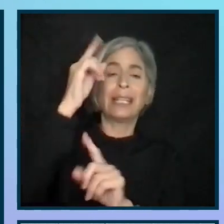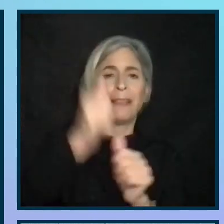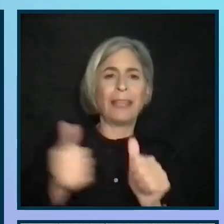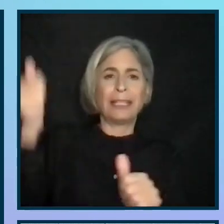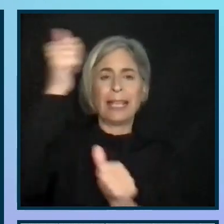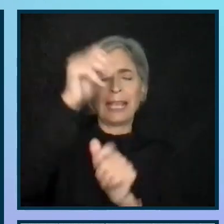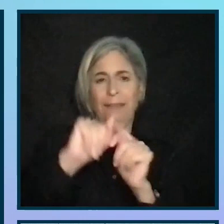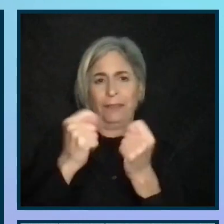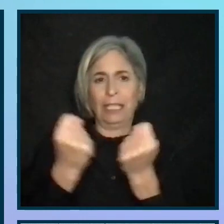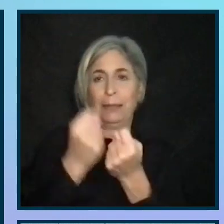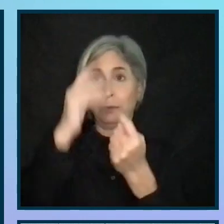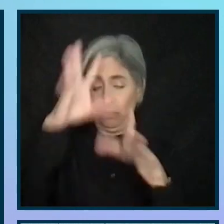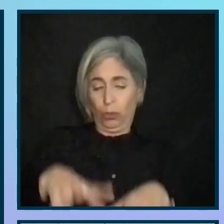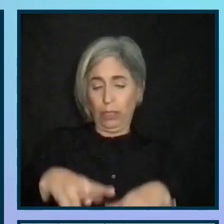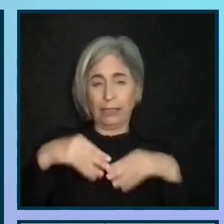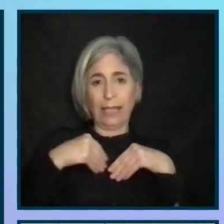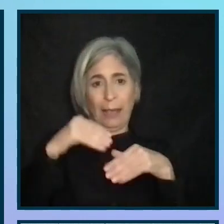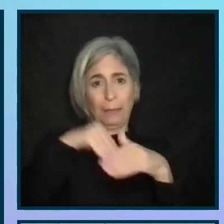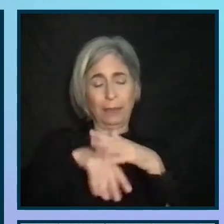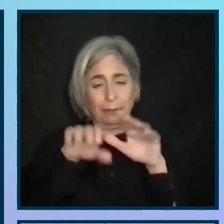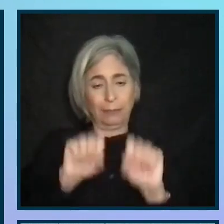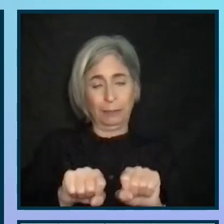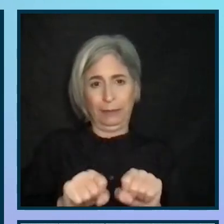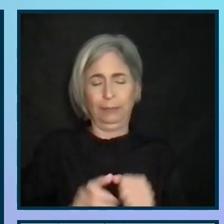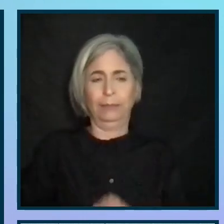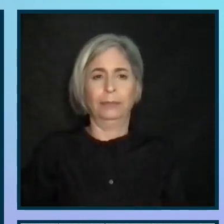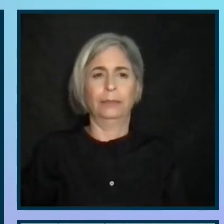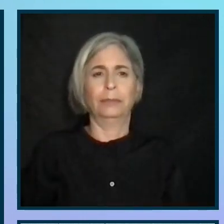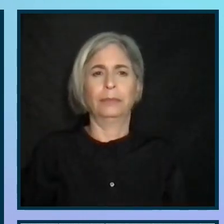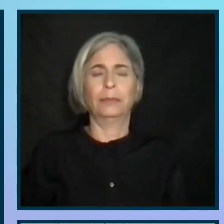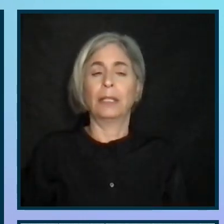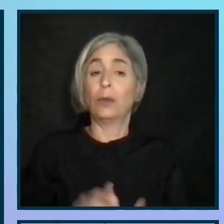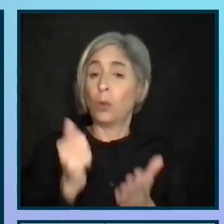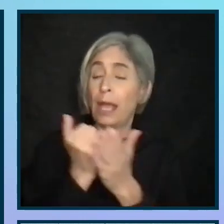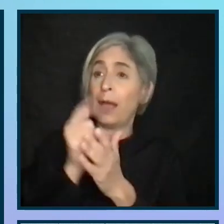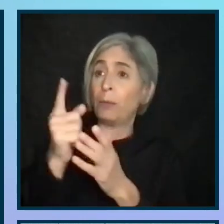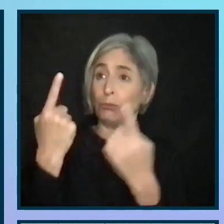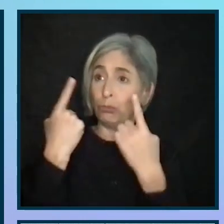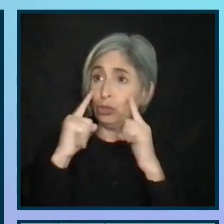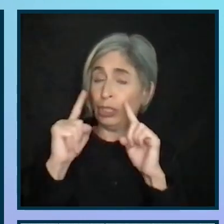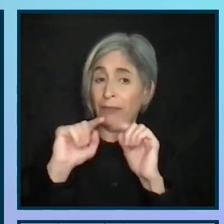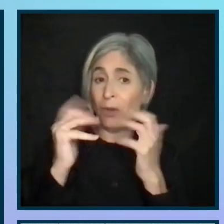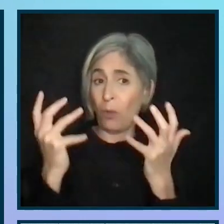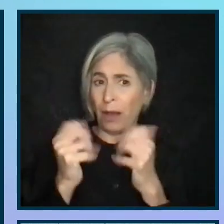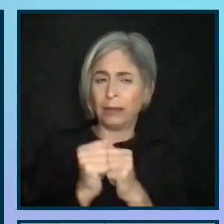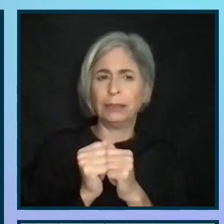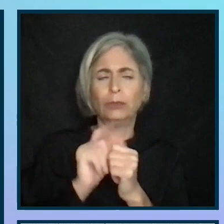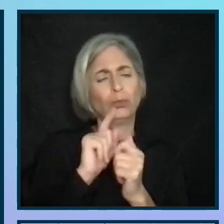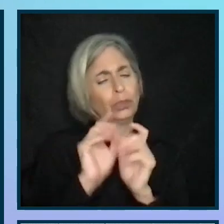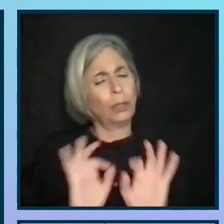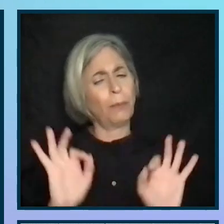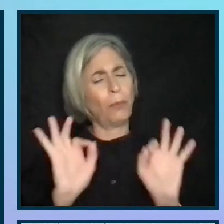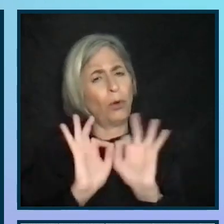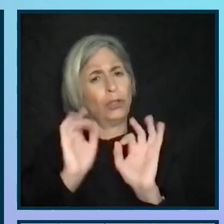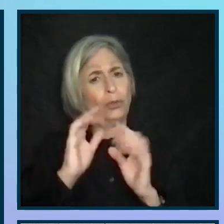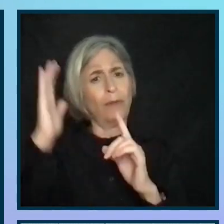There are many business cases for accessibility that will help you achieve this. You know, and it's important that you have top down support